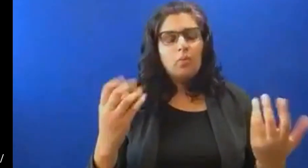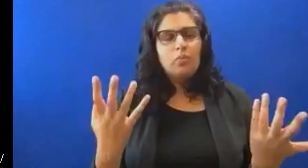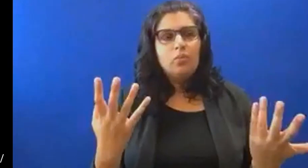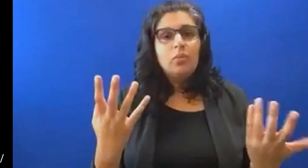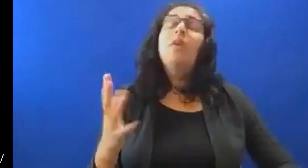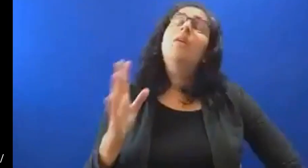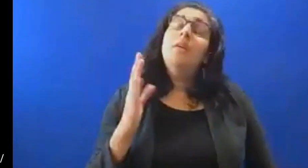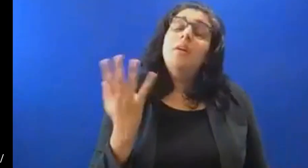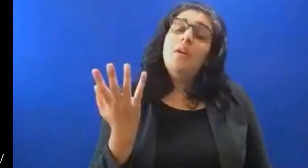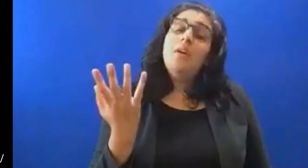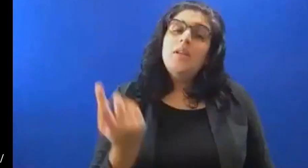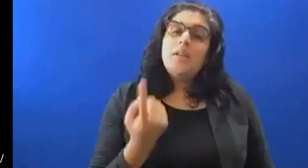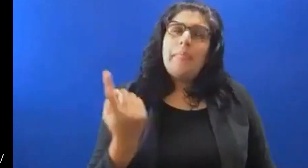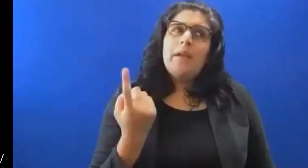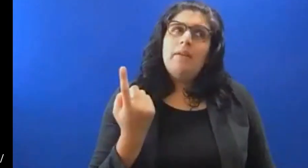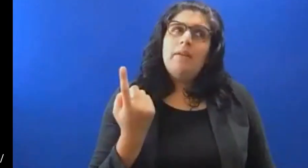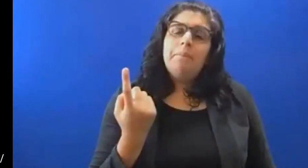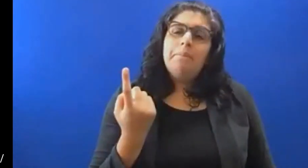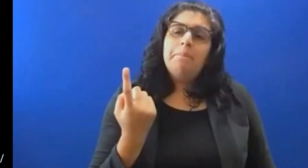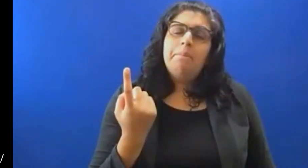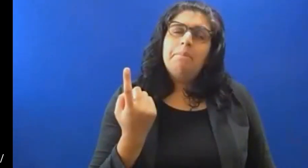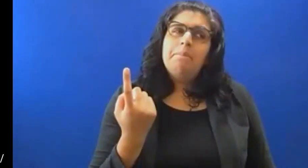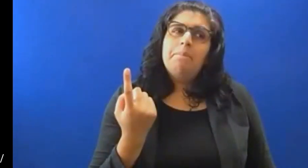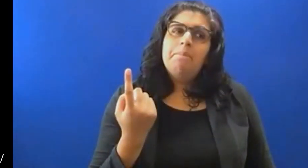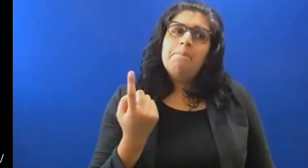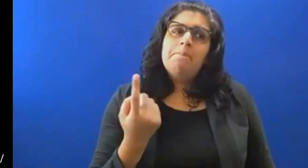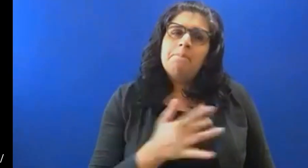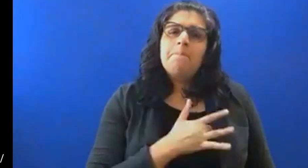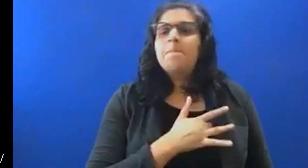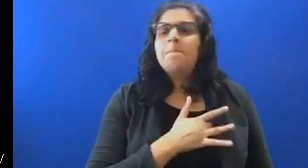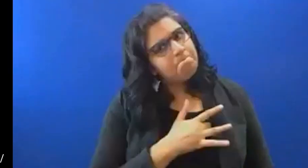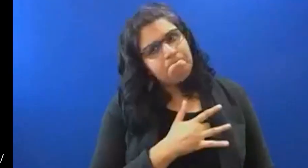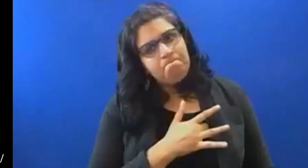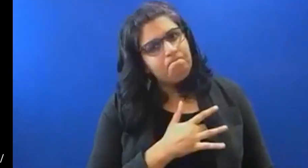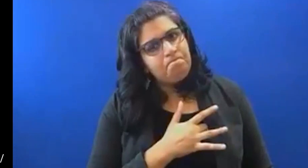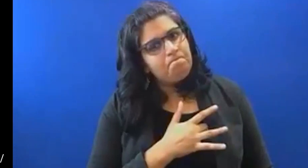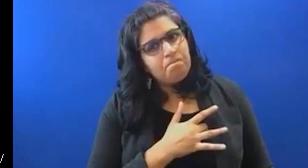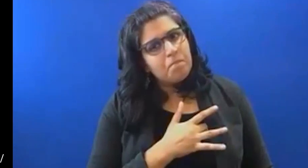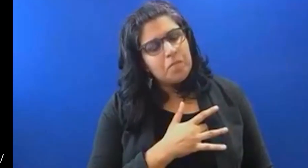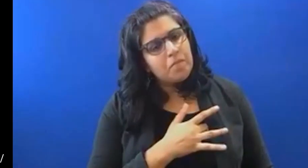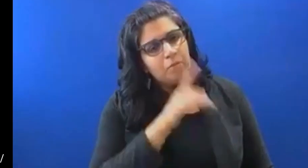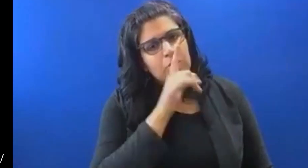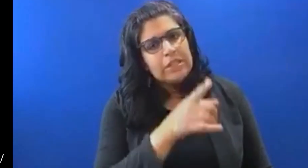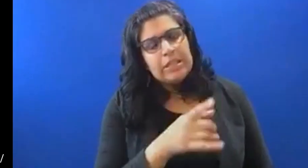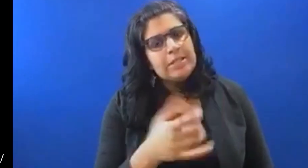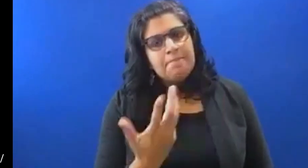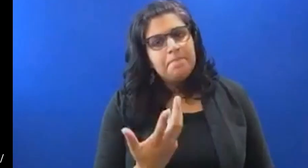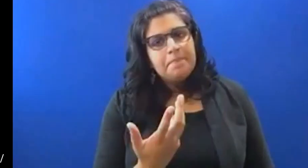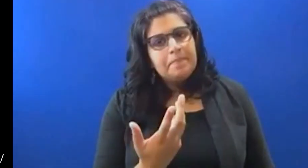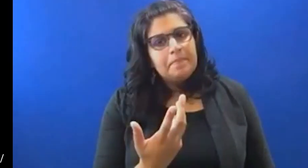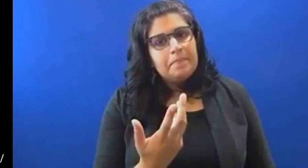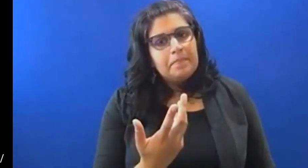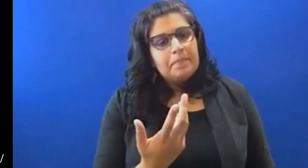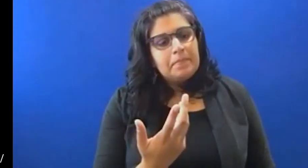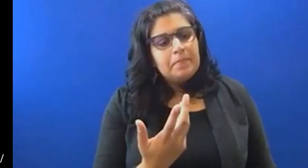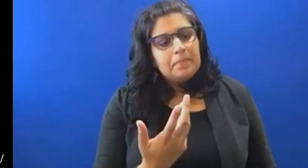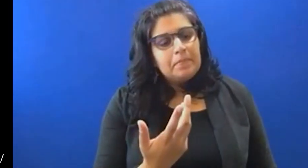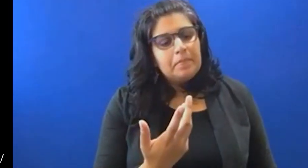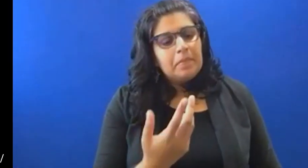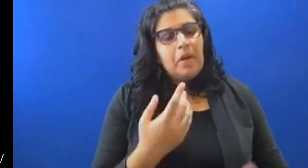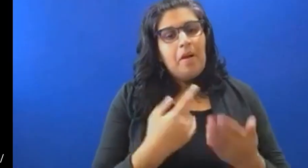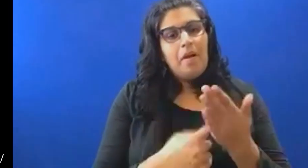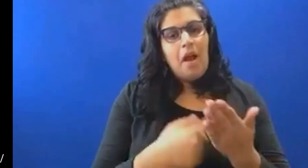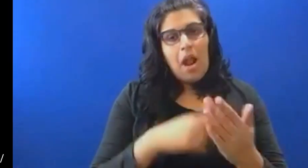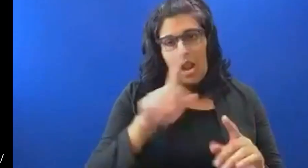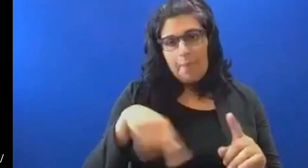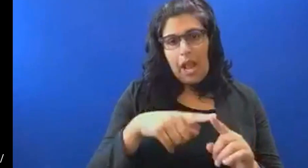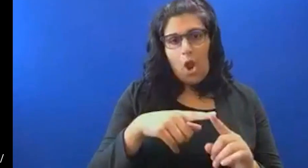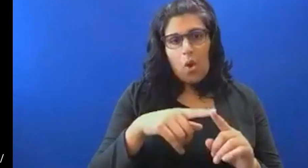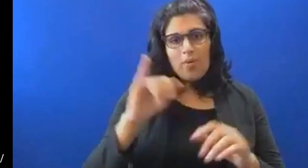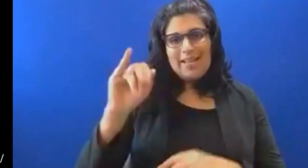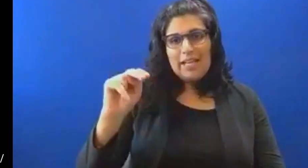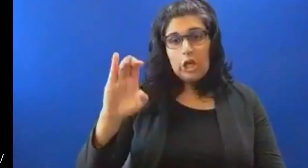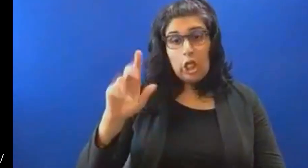Something that has struck me too is we talk about inclusion, and we talk about accommodation.